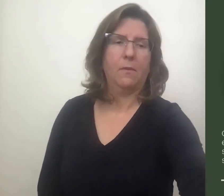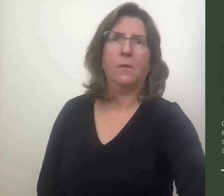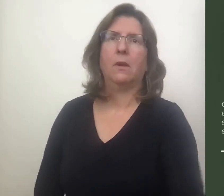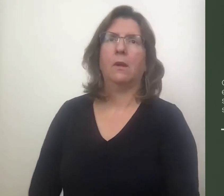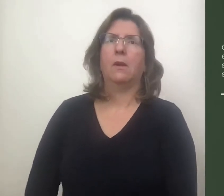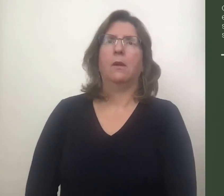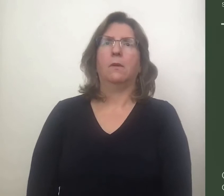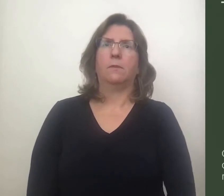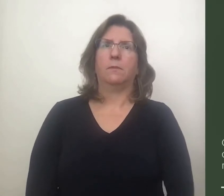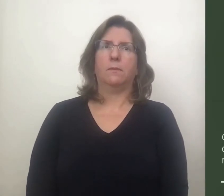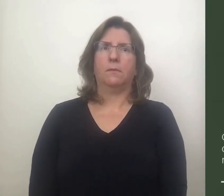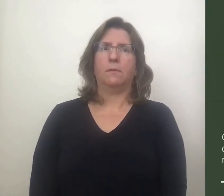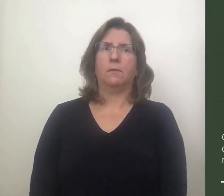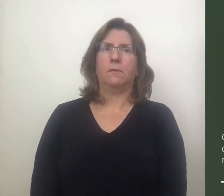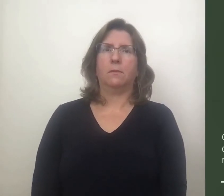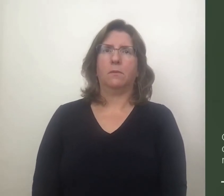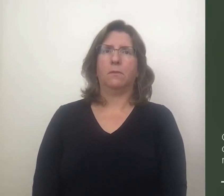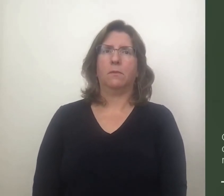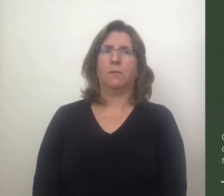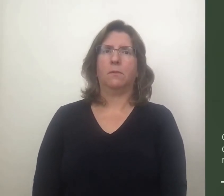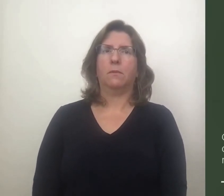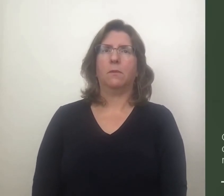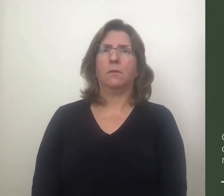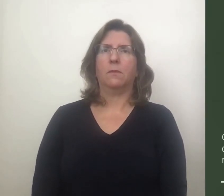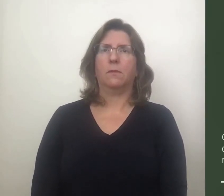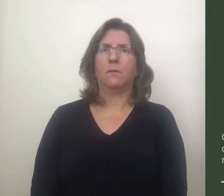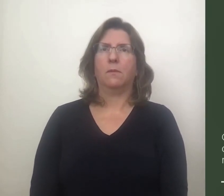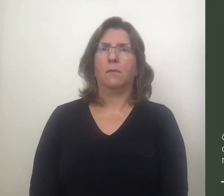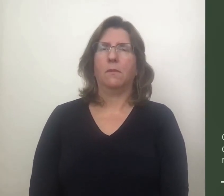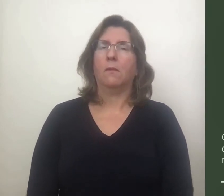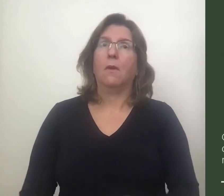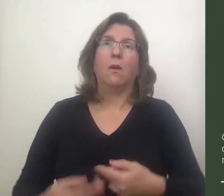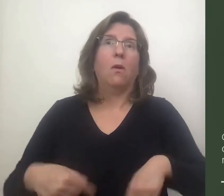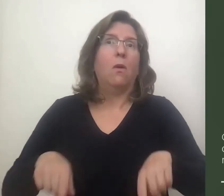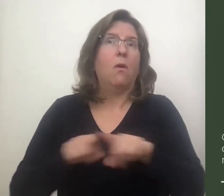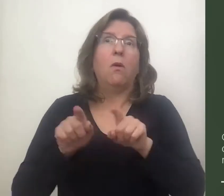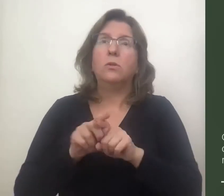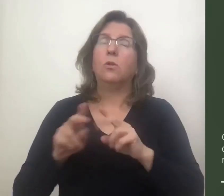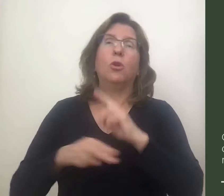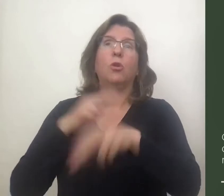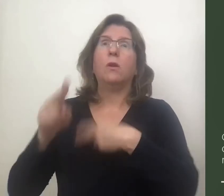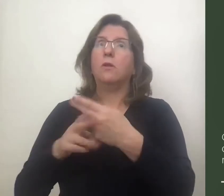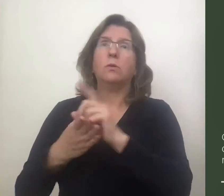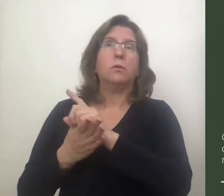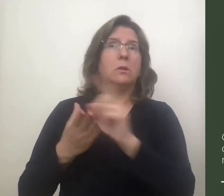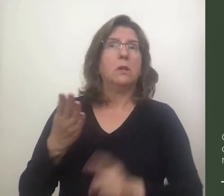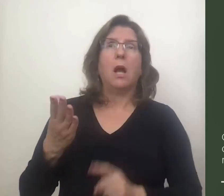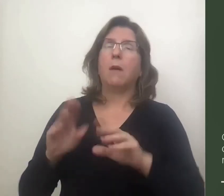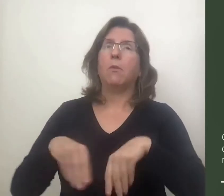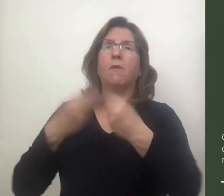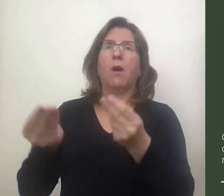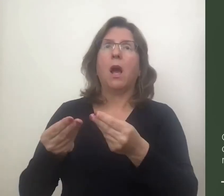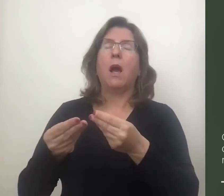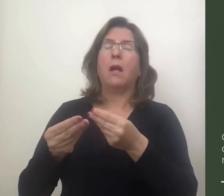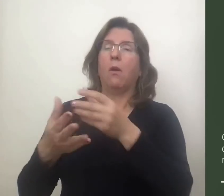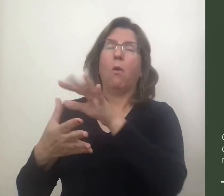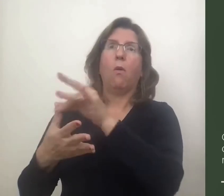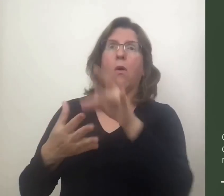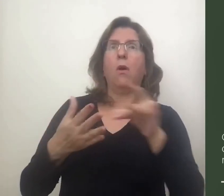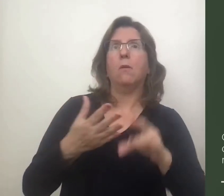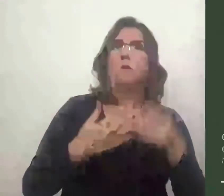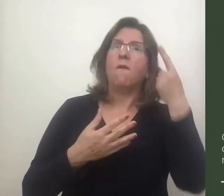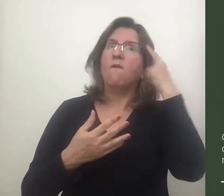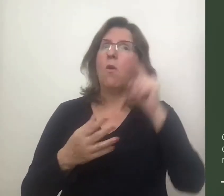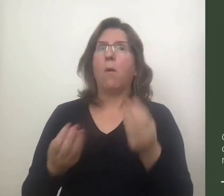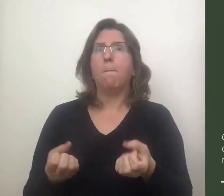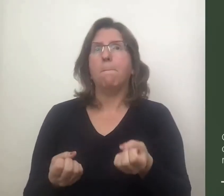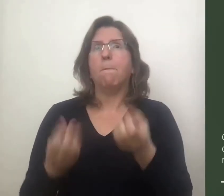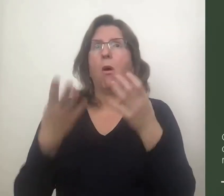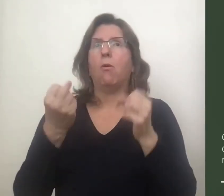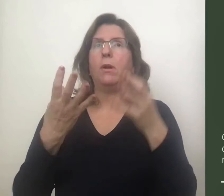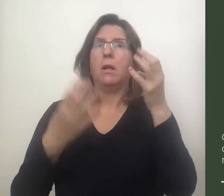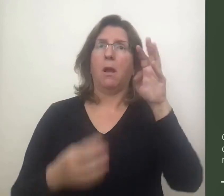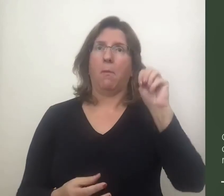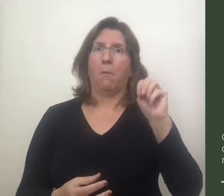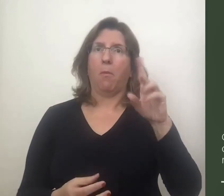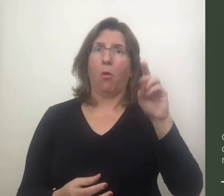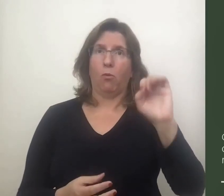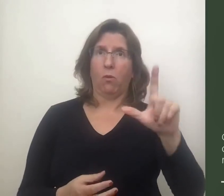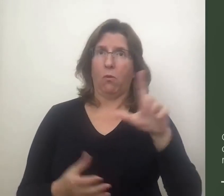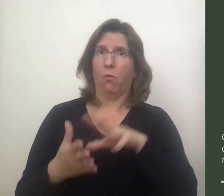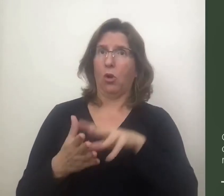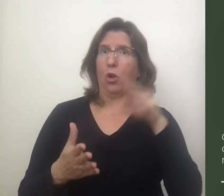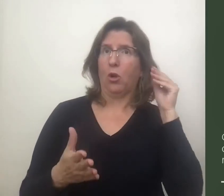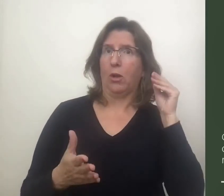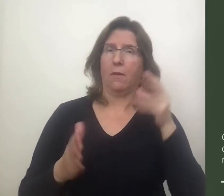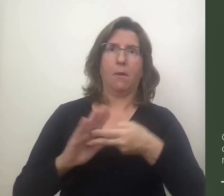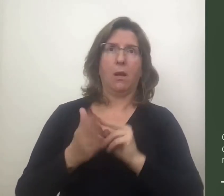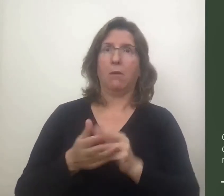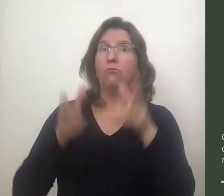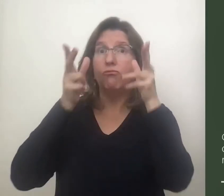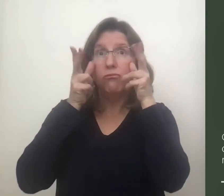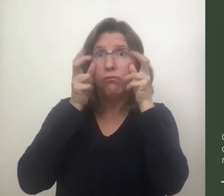Universal design should include comprehension options using multiple modalities, such as